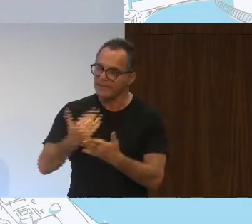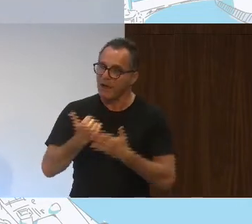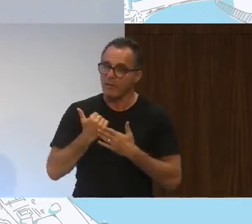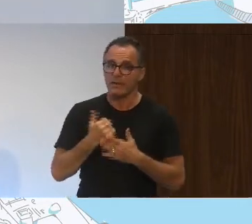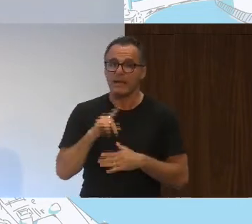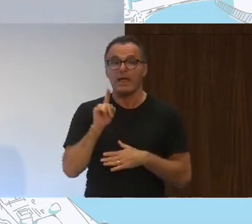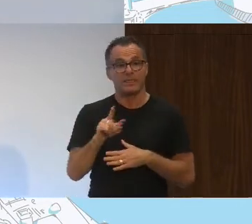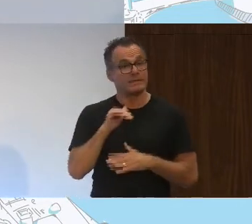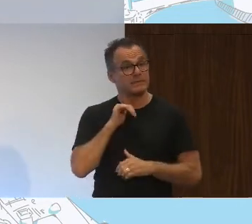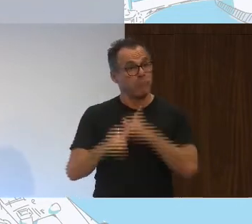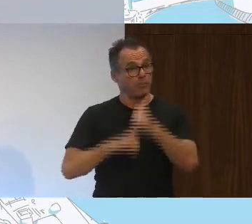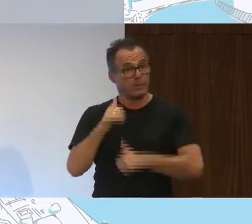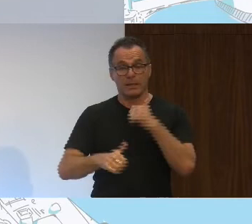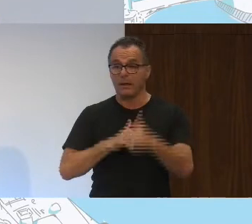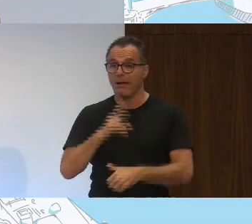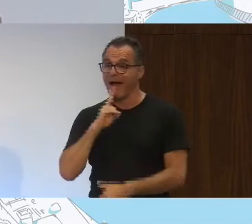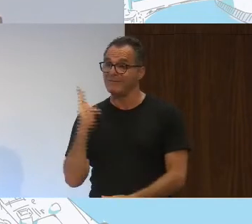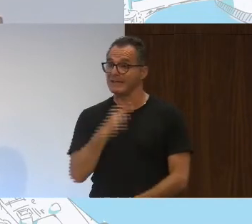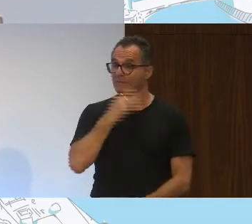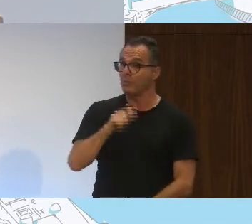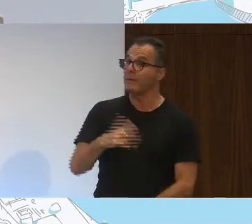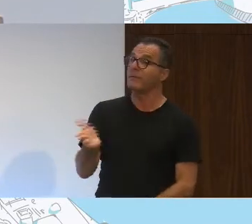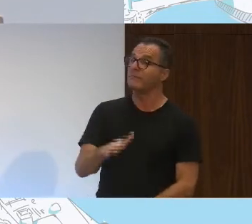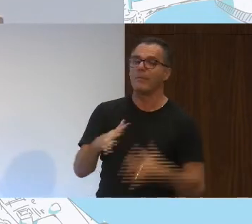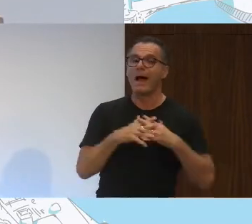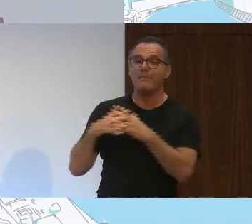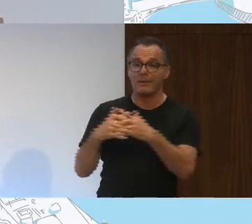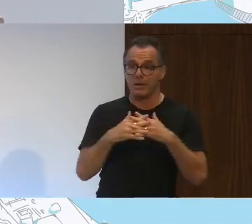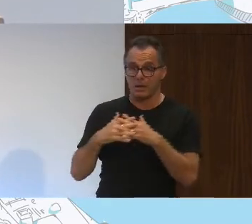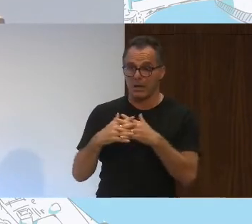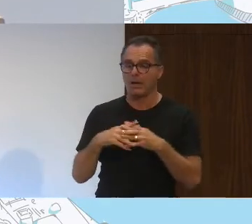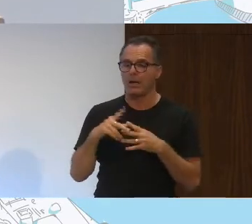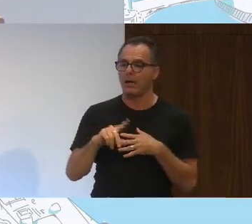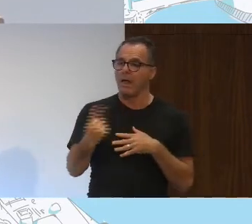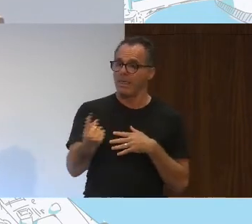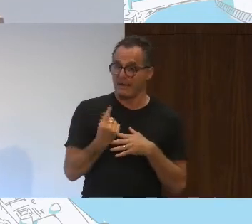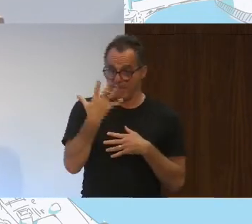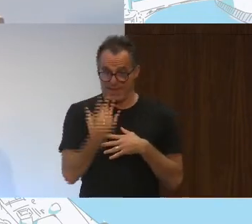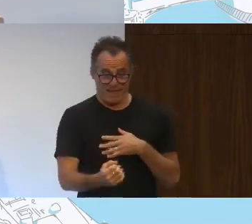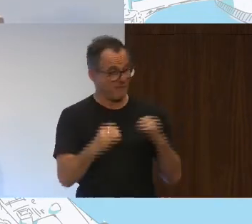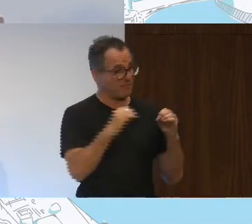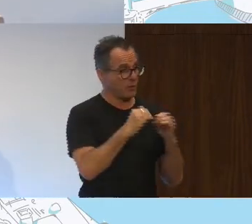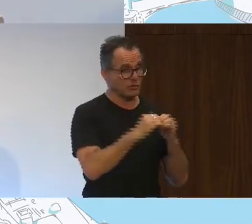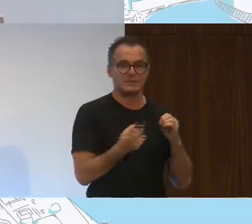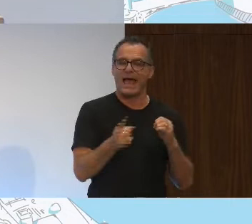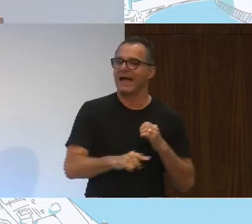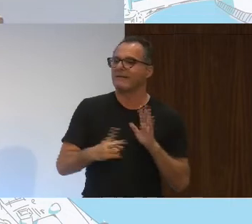I've seen quite a few people come over from the states who do have Botox and Vyepti, which isn't available in the UK yet,